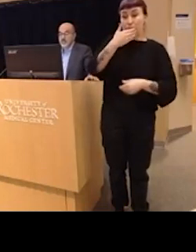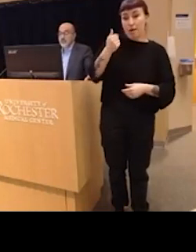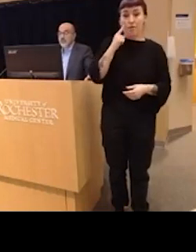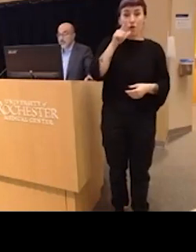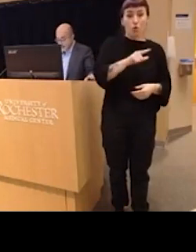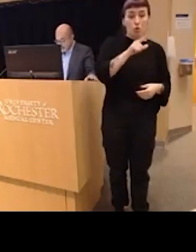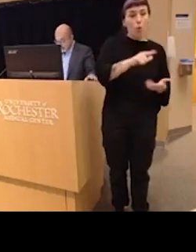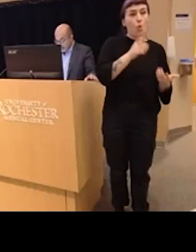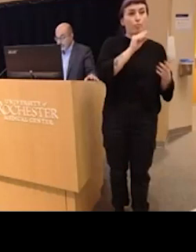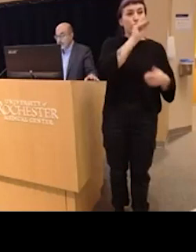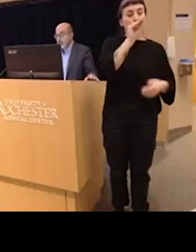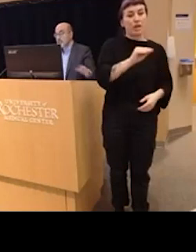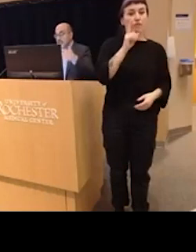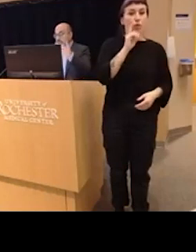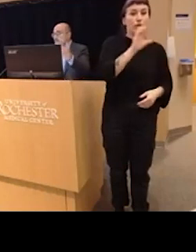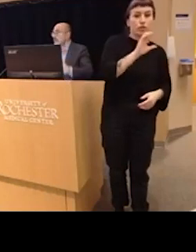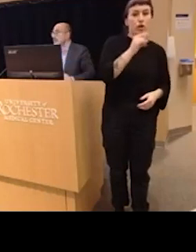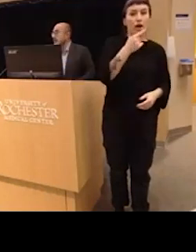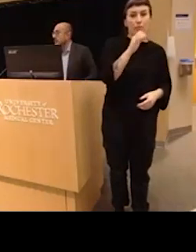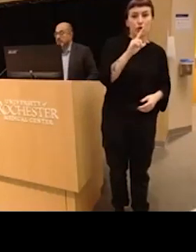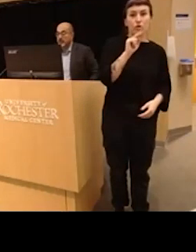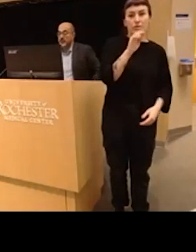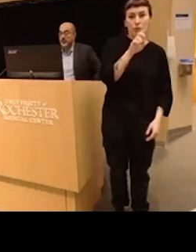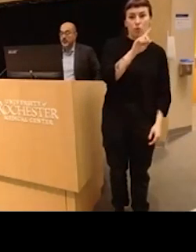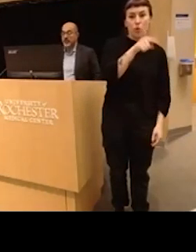conservative and epidural steroid injection so I think it just nice illustration of the multibot